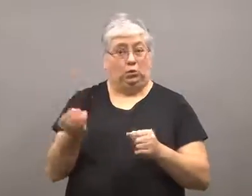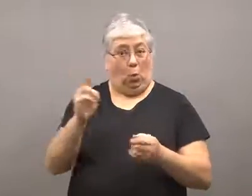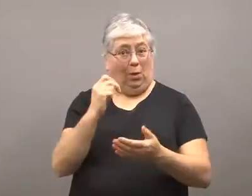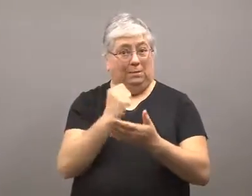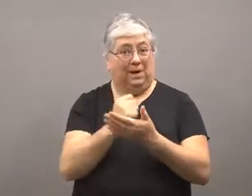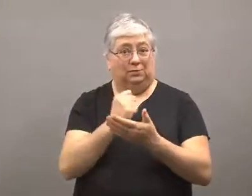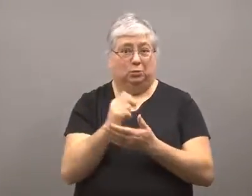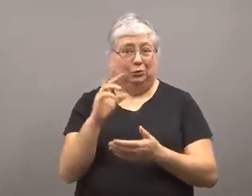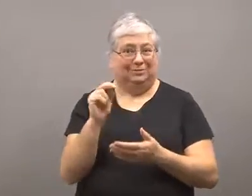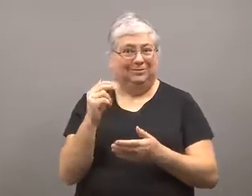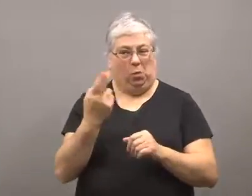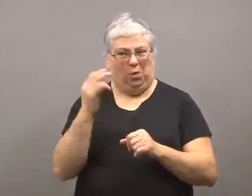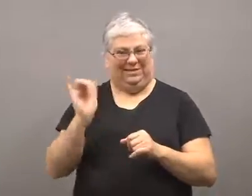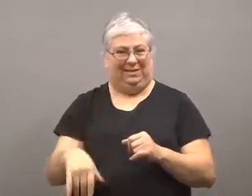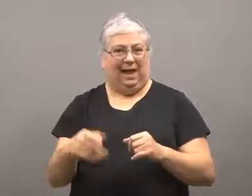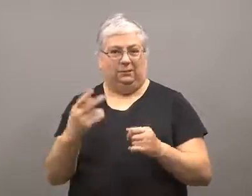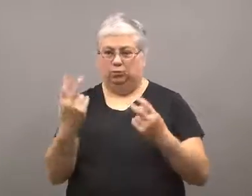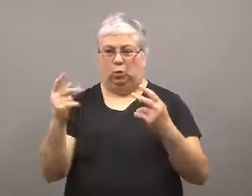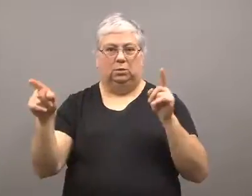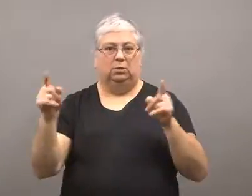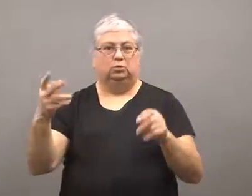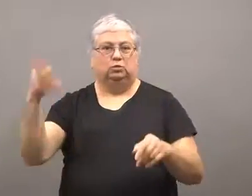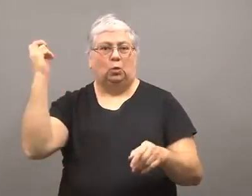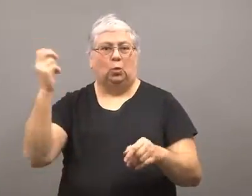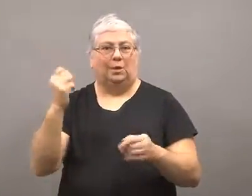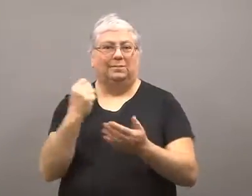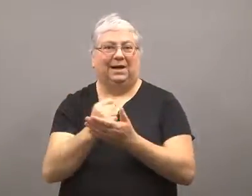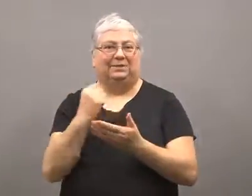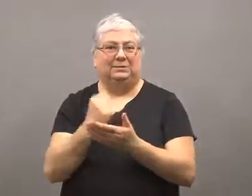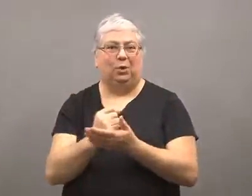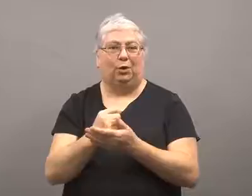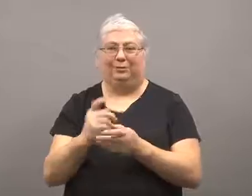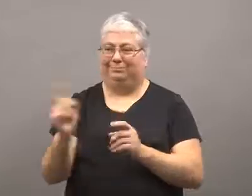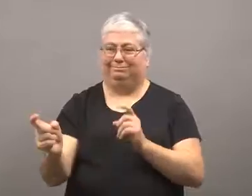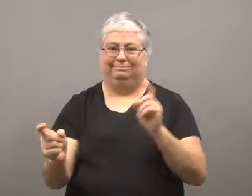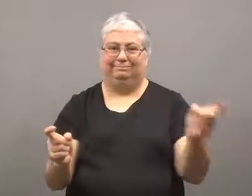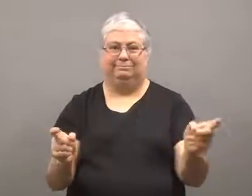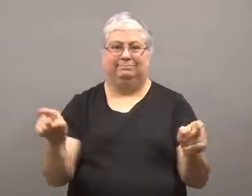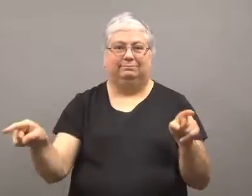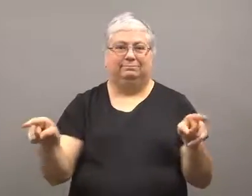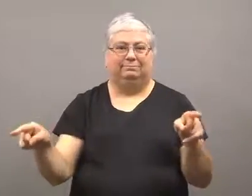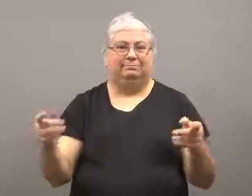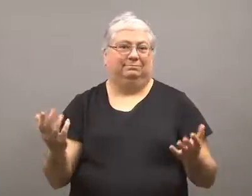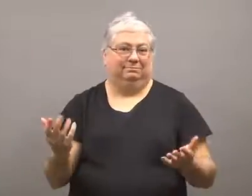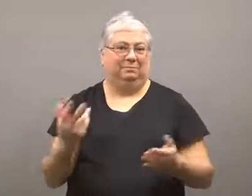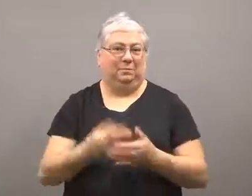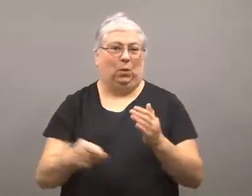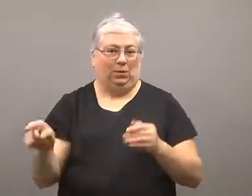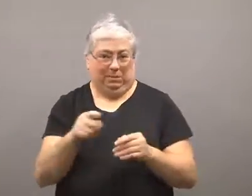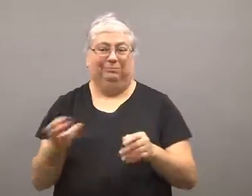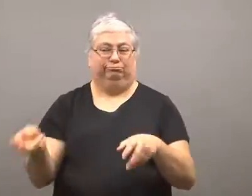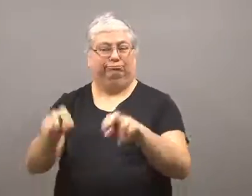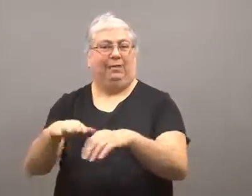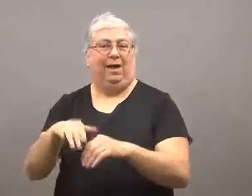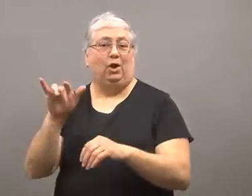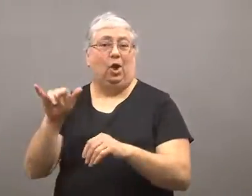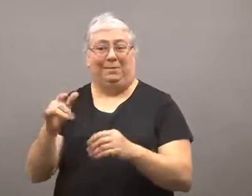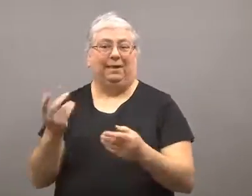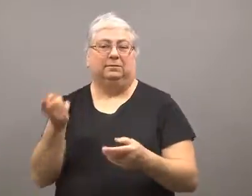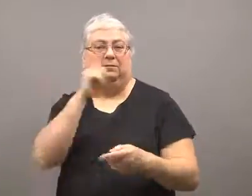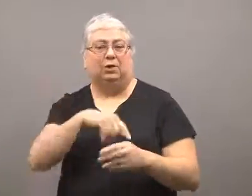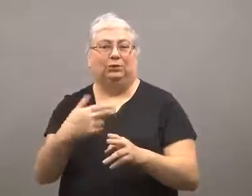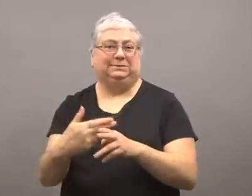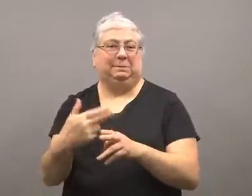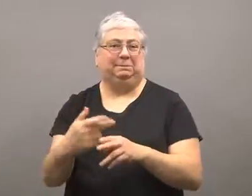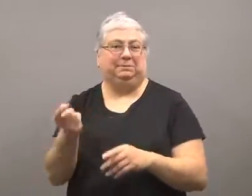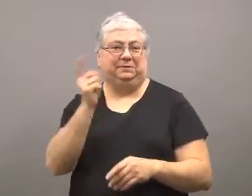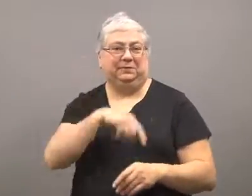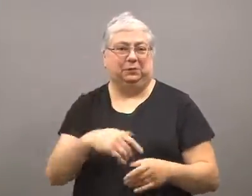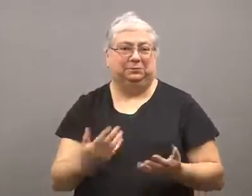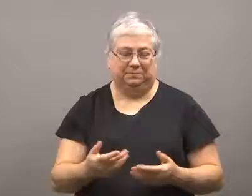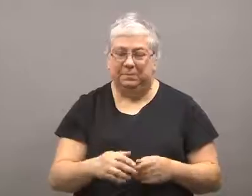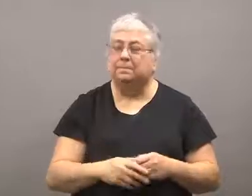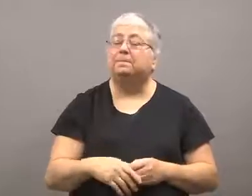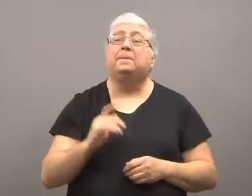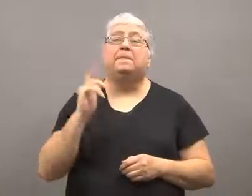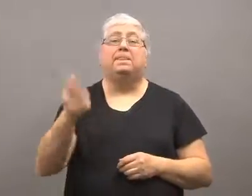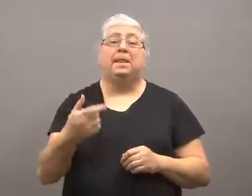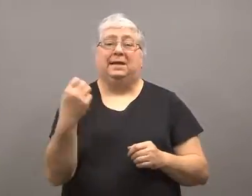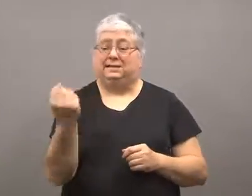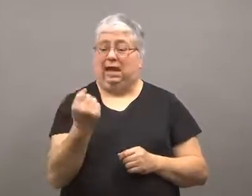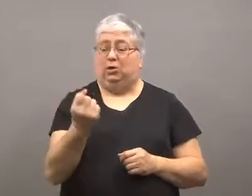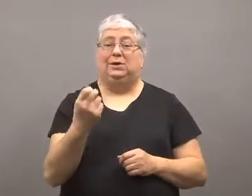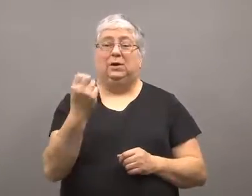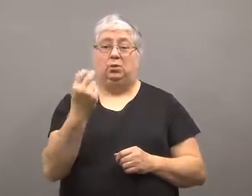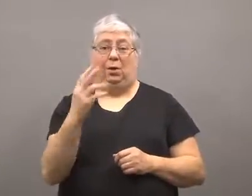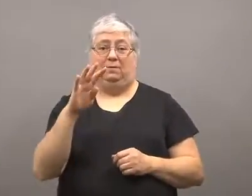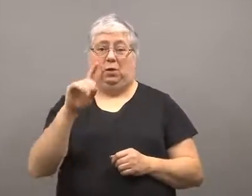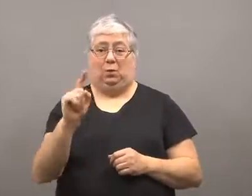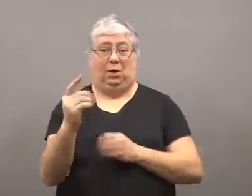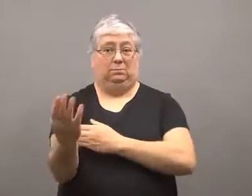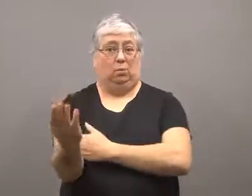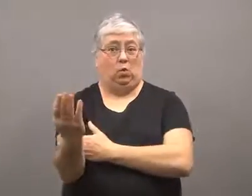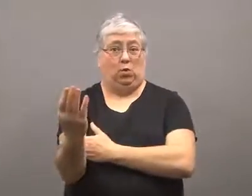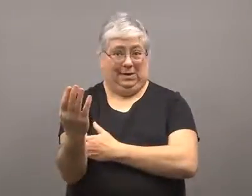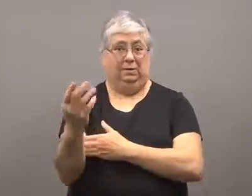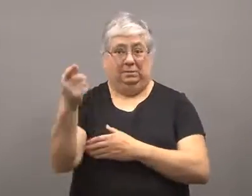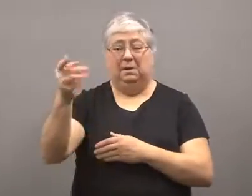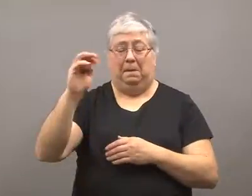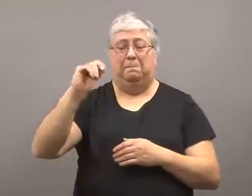These two men used the stolen passports and flew using the stolen names.